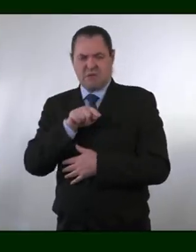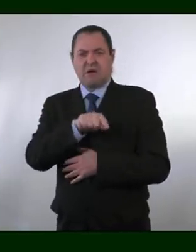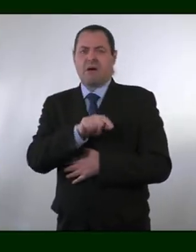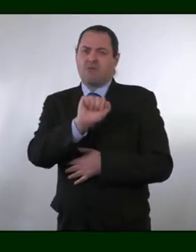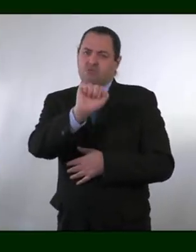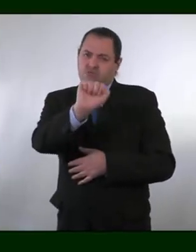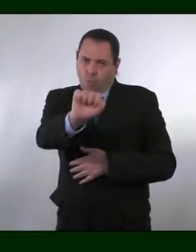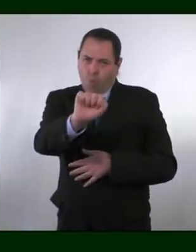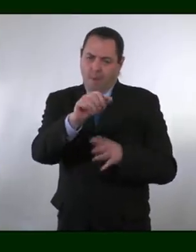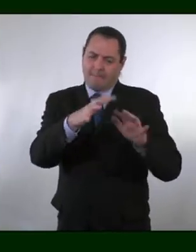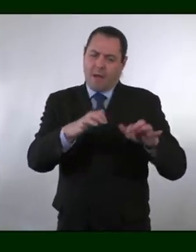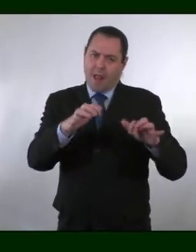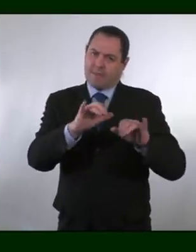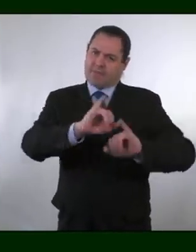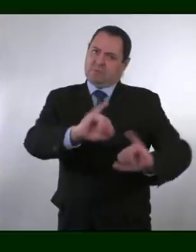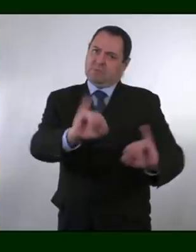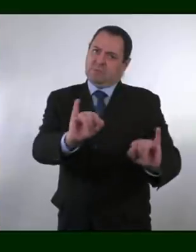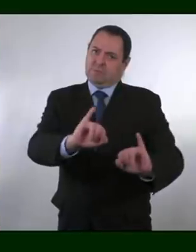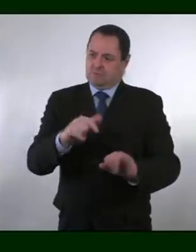that are the real disaster? >>The Prime Minister